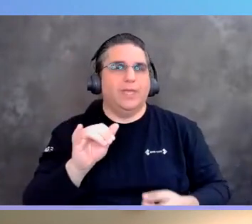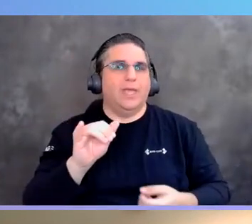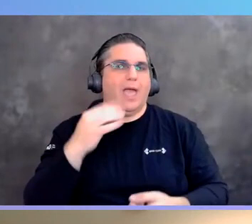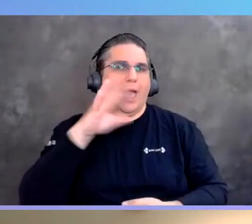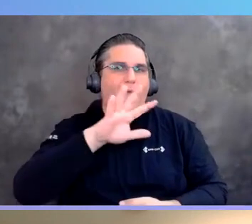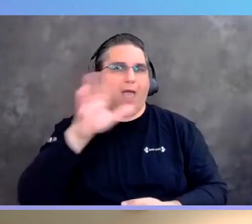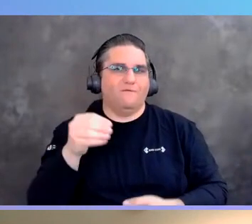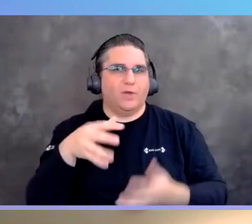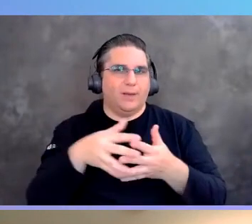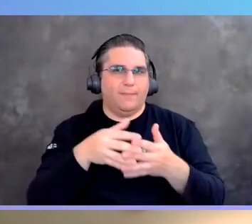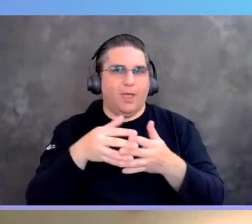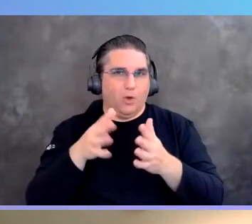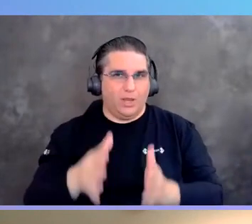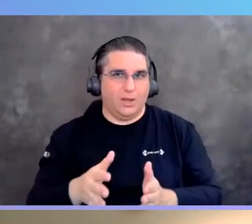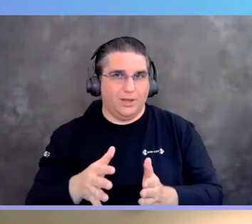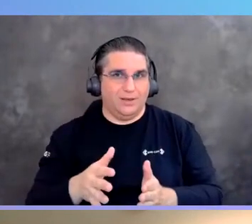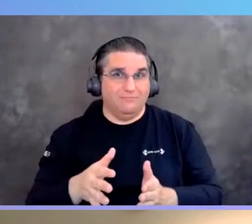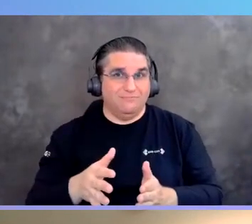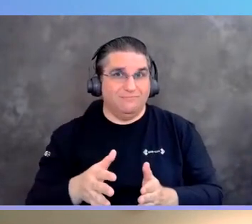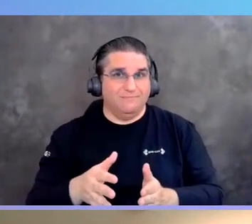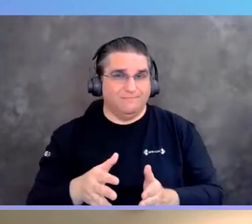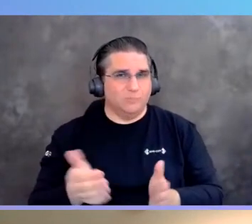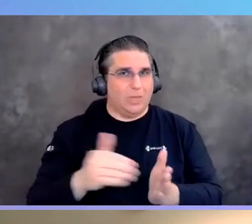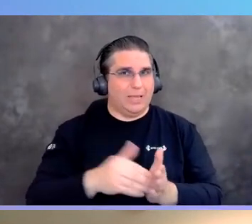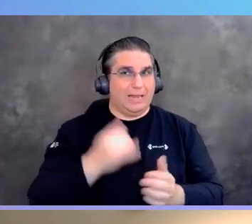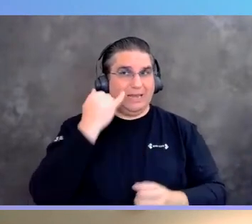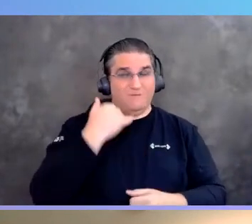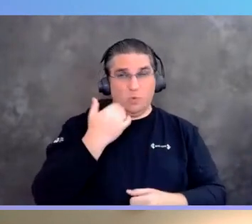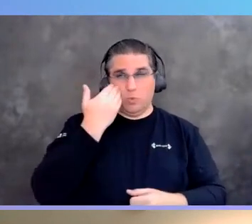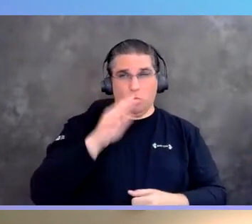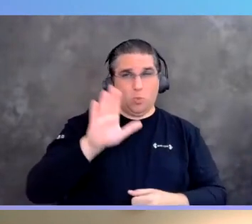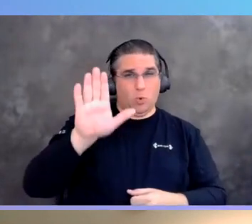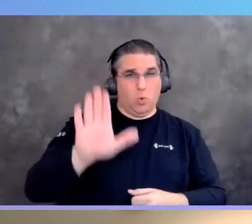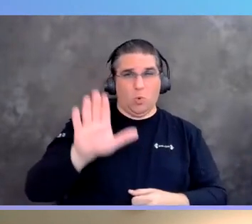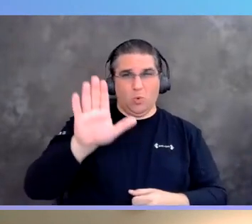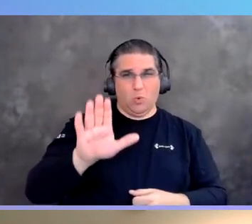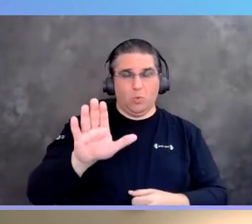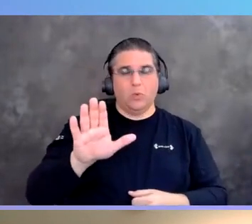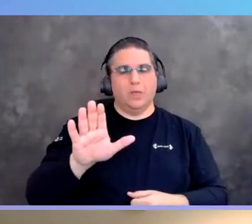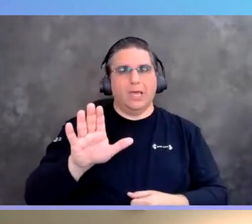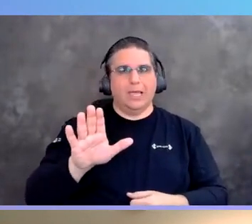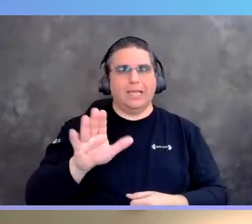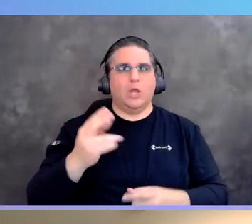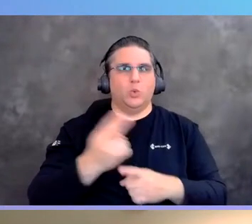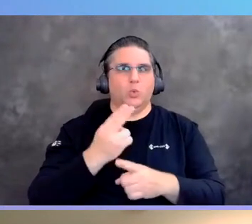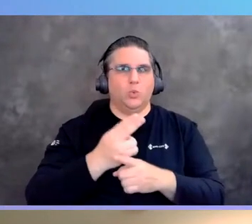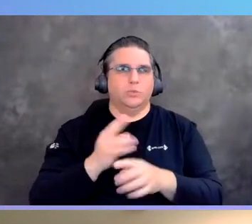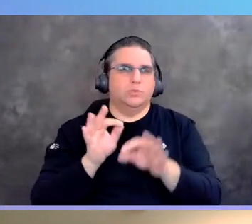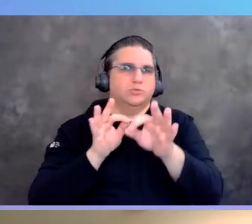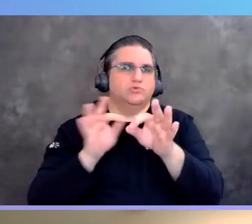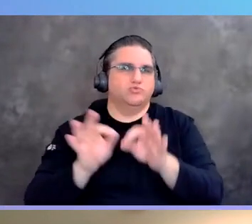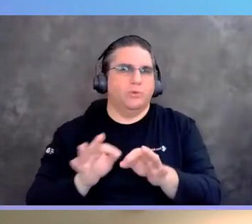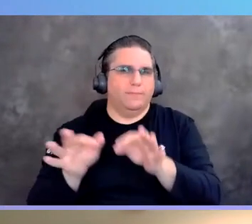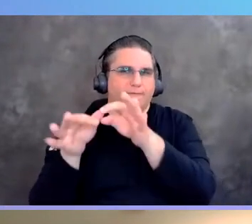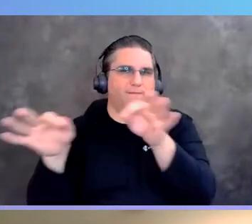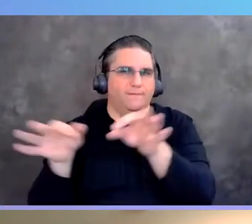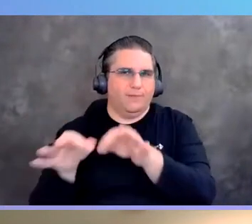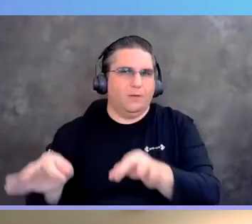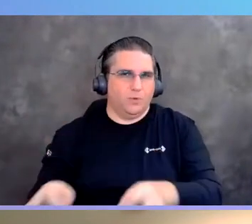provider is unsure about these characteristics, um. About these